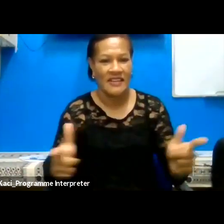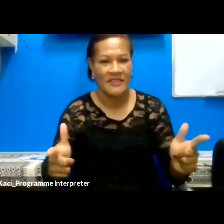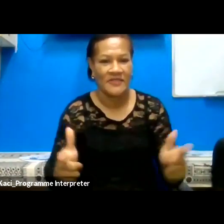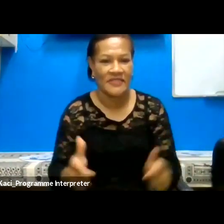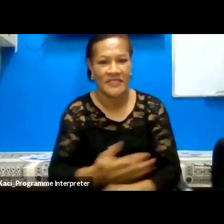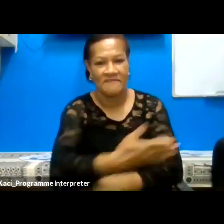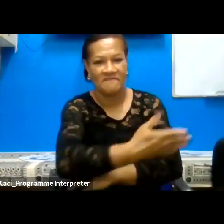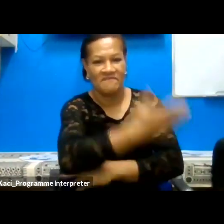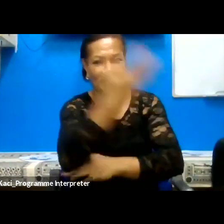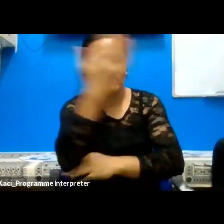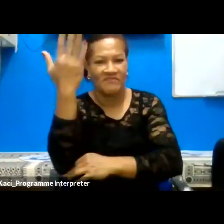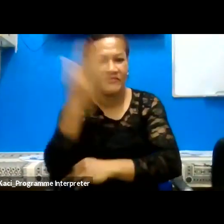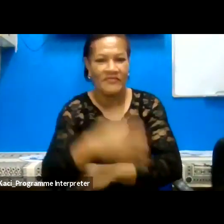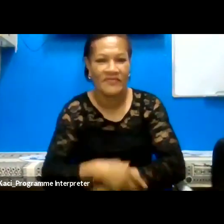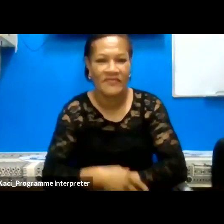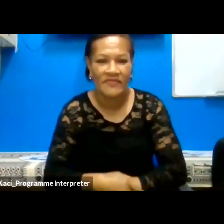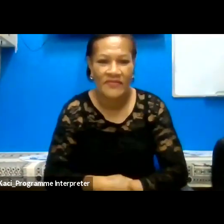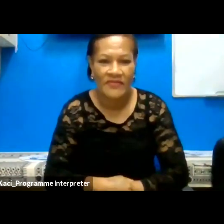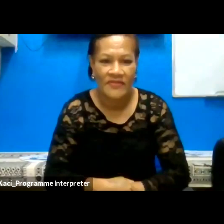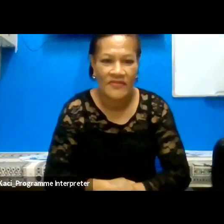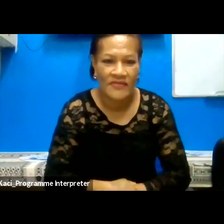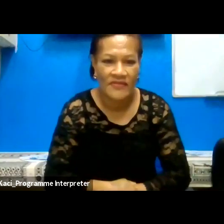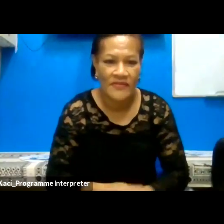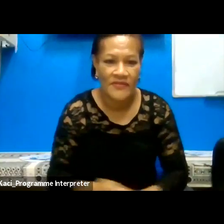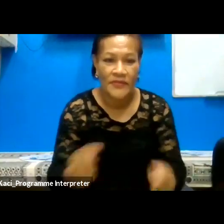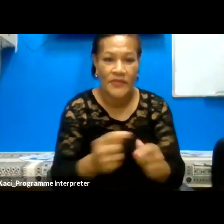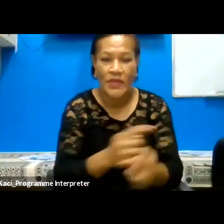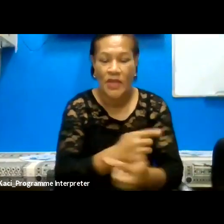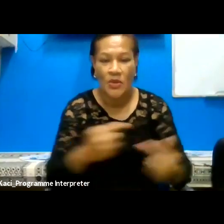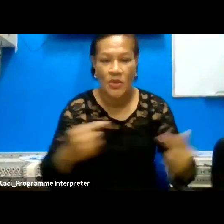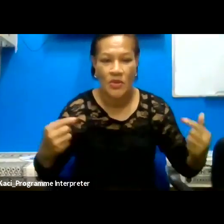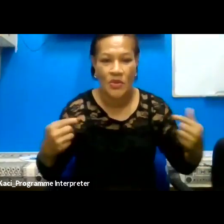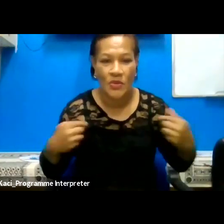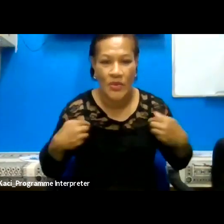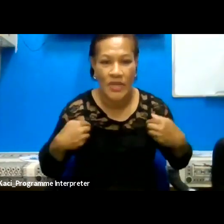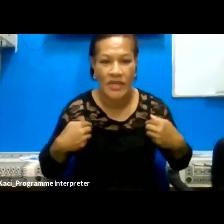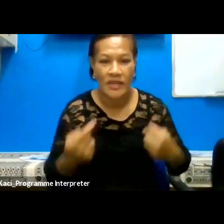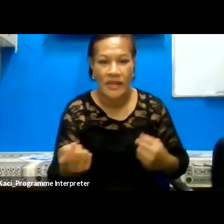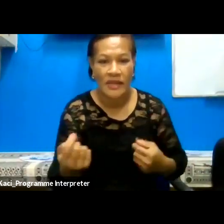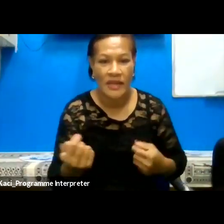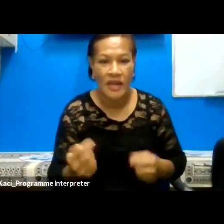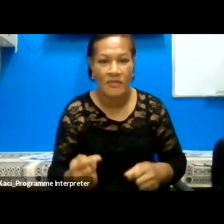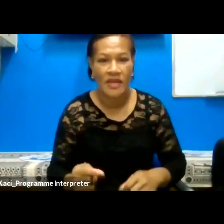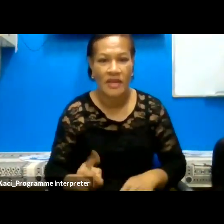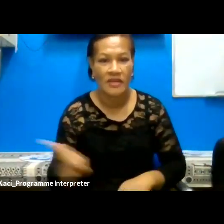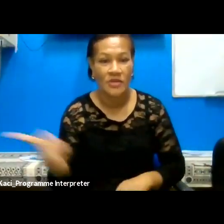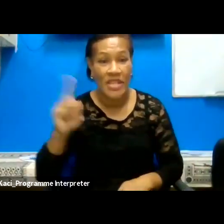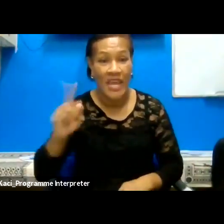with these words, uh thank you very much to all my staff for